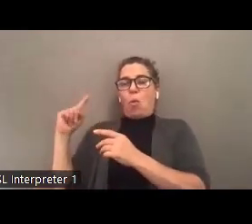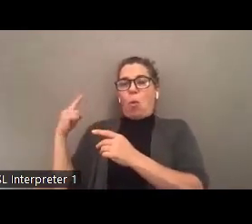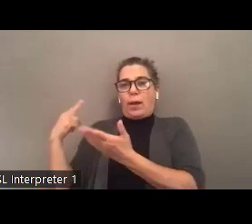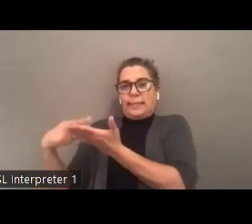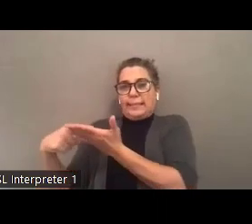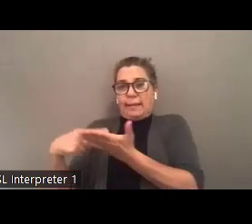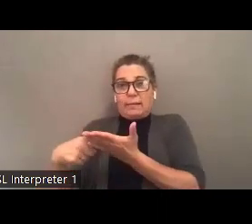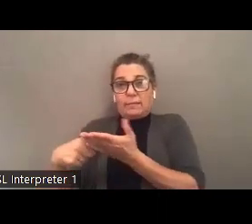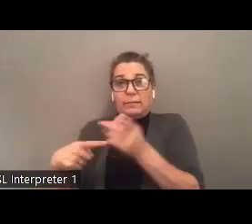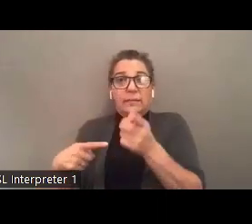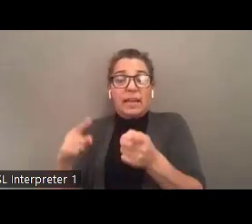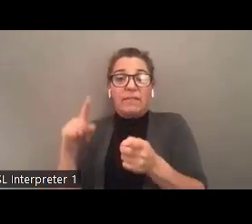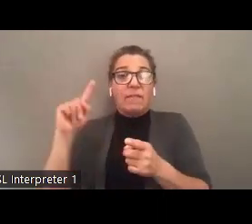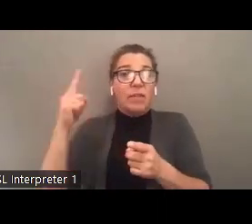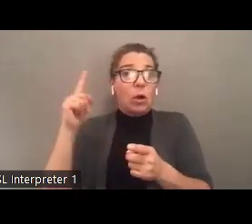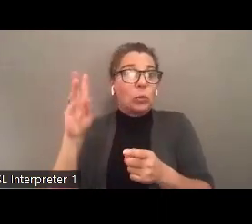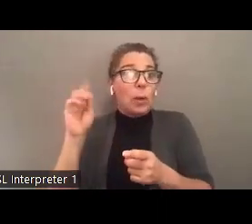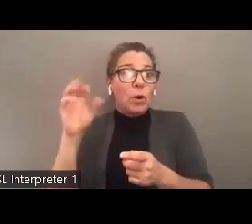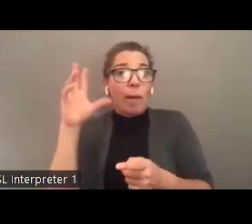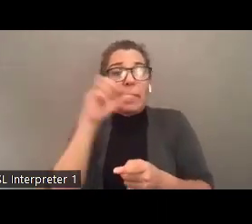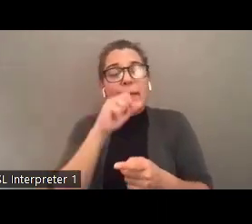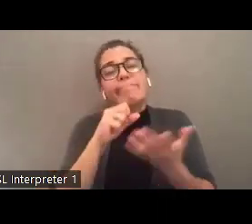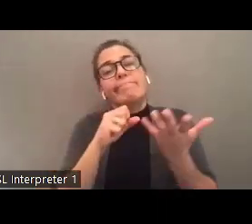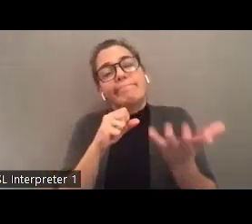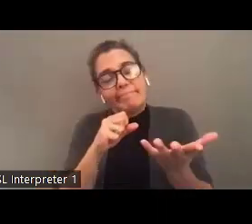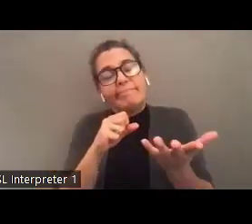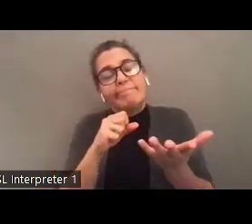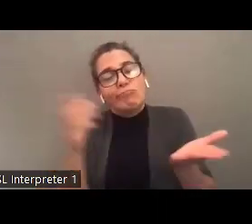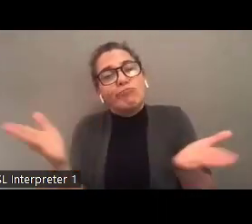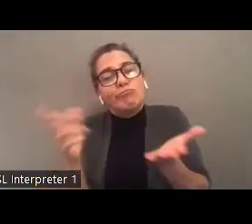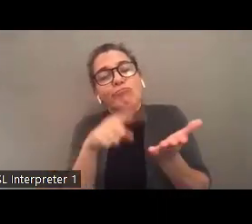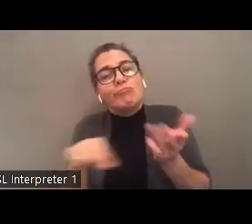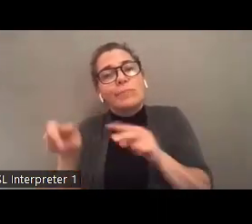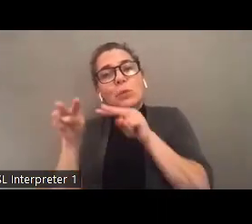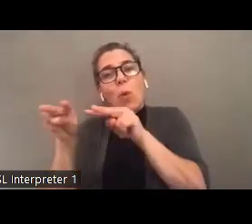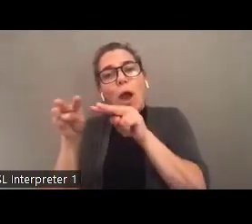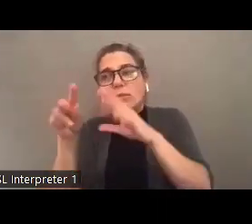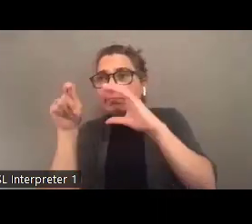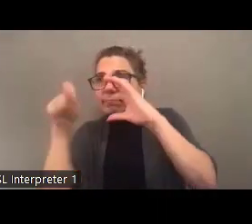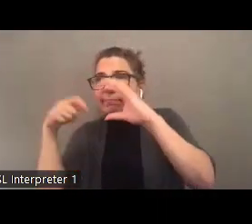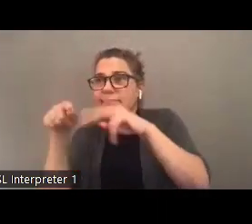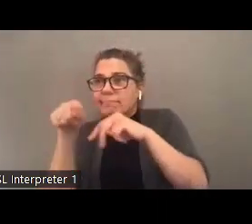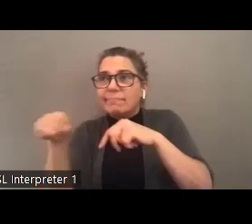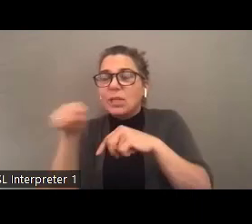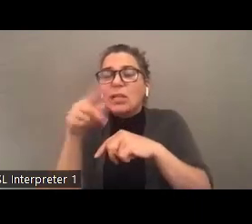For those who missed our first webinar, we encourage you to view the recording and take a look at the resource slides provided.